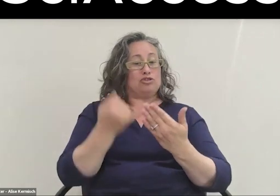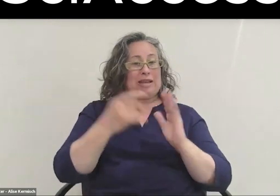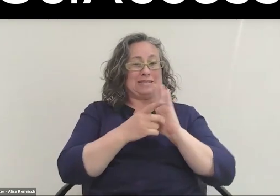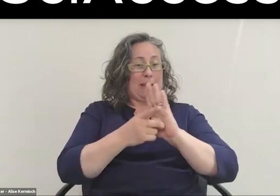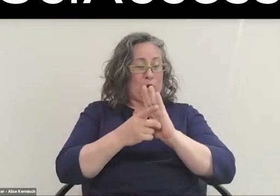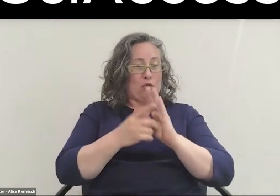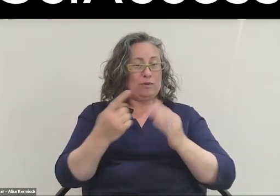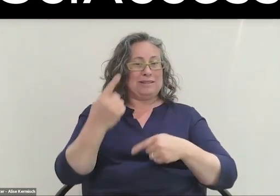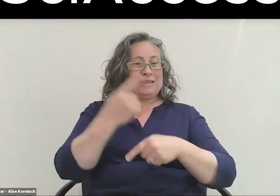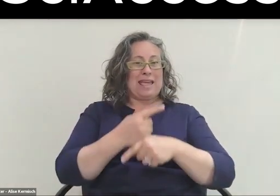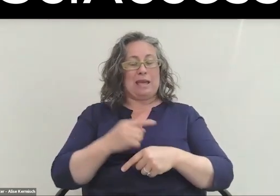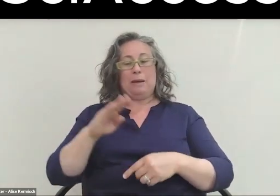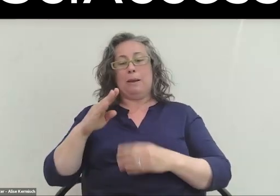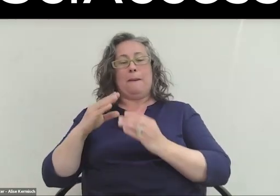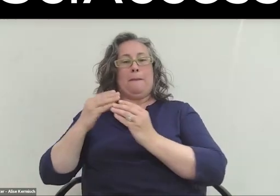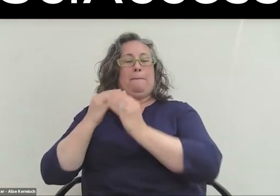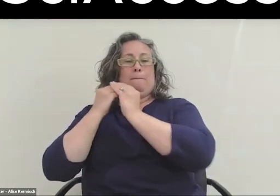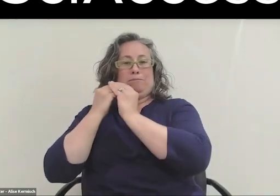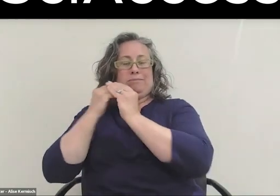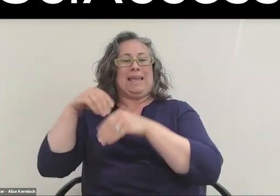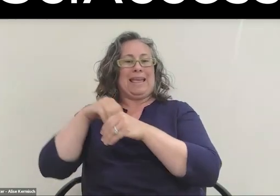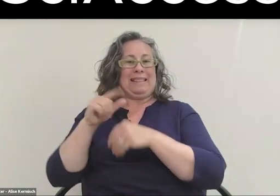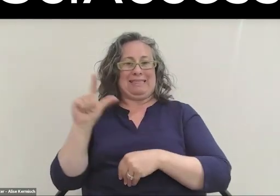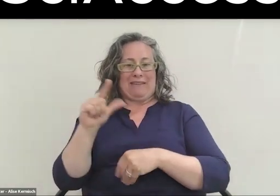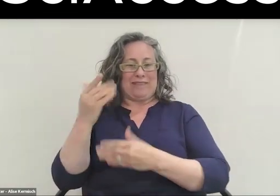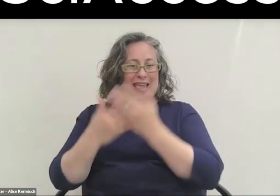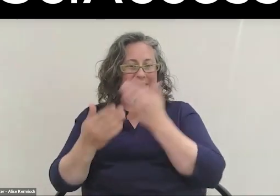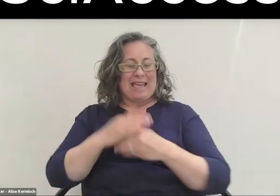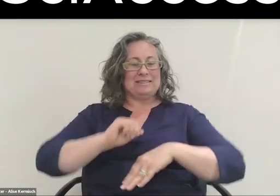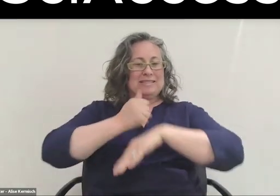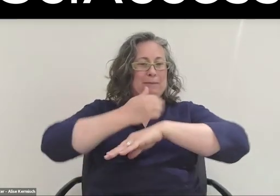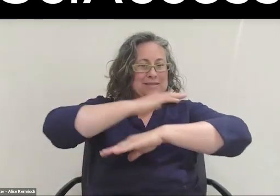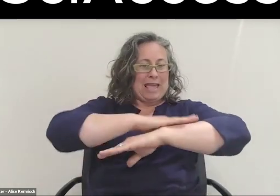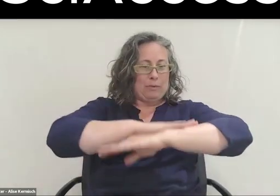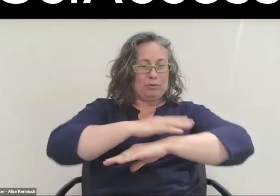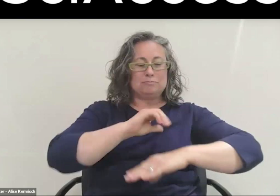burrito in the left hand, and I set up tables outside the classroom, and students